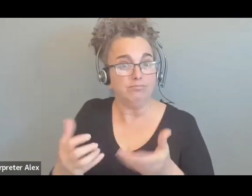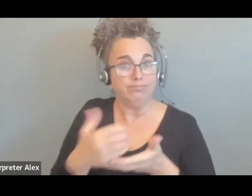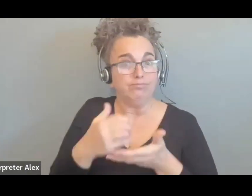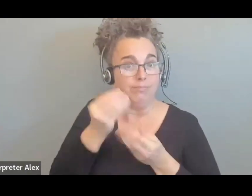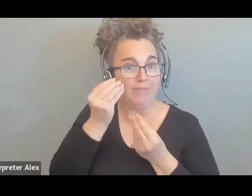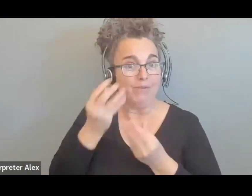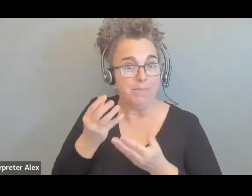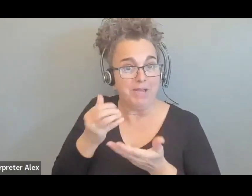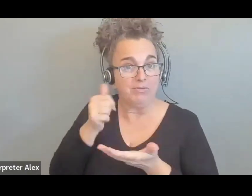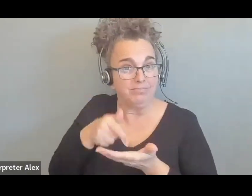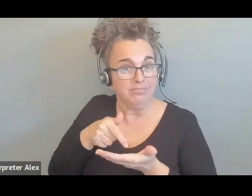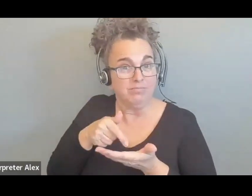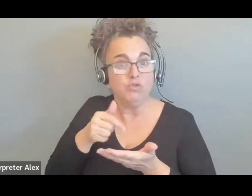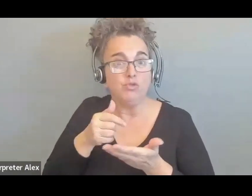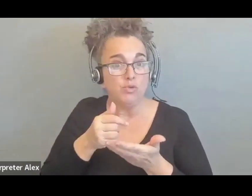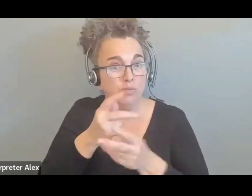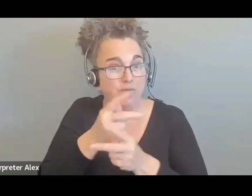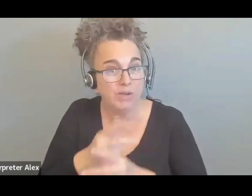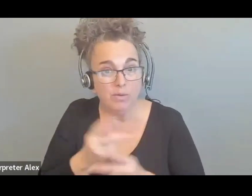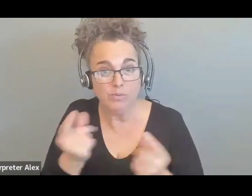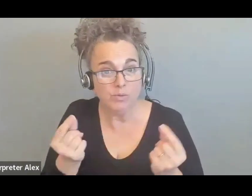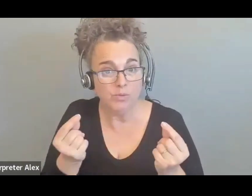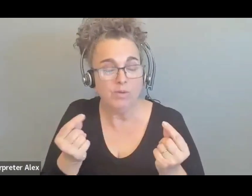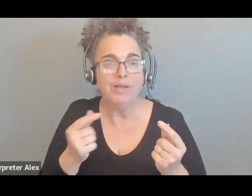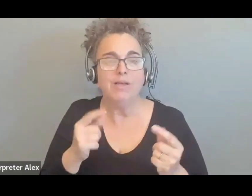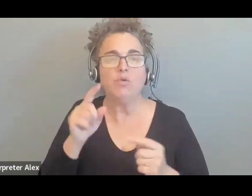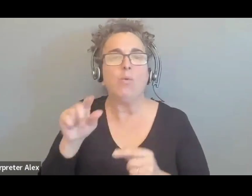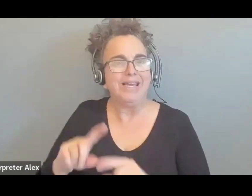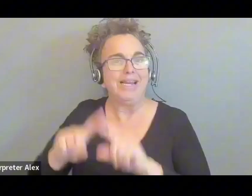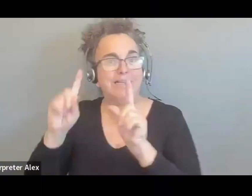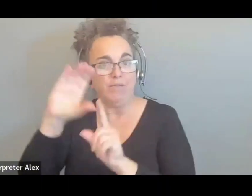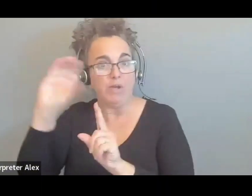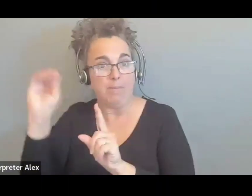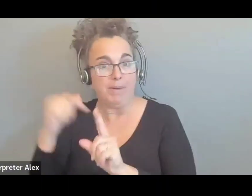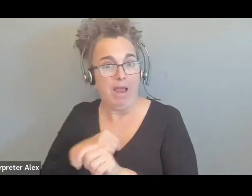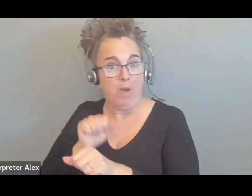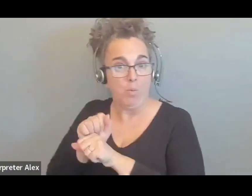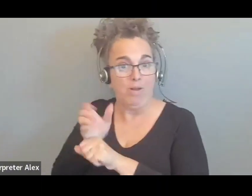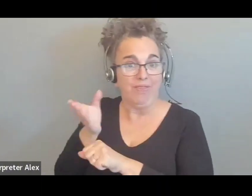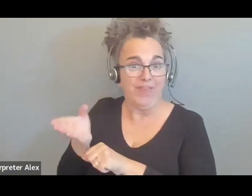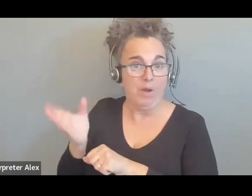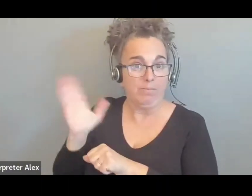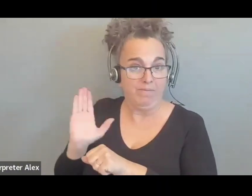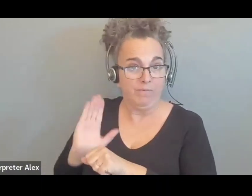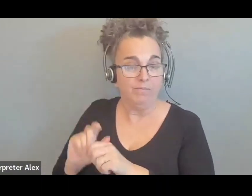that we've done previously in a different organization I worked at was when we were struggling to get more